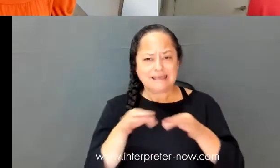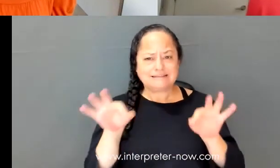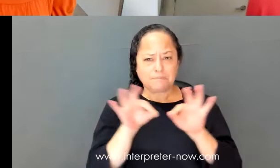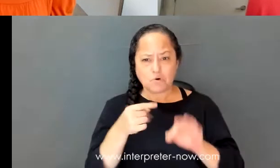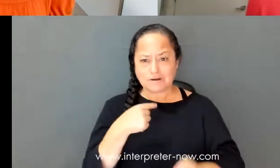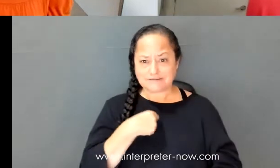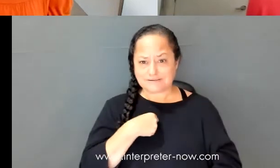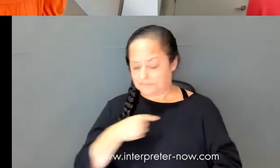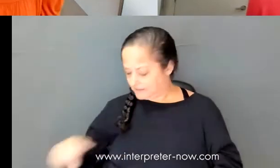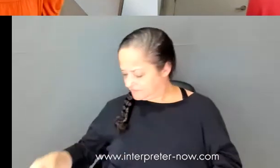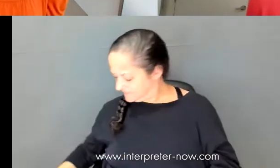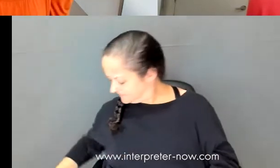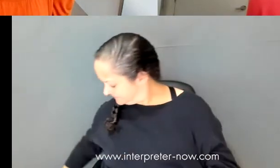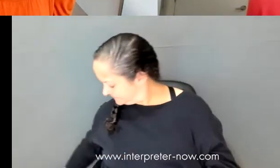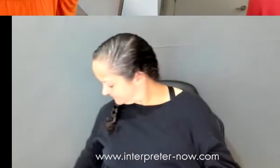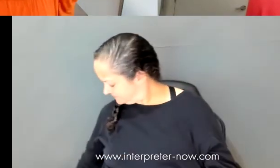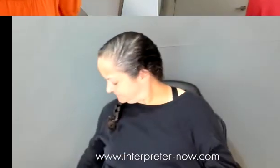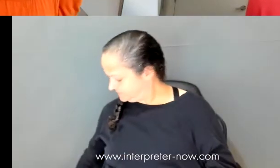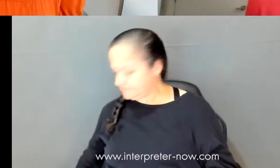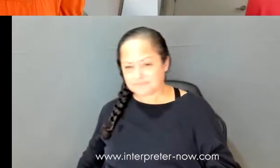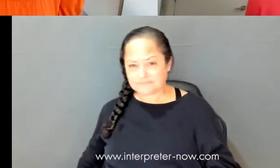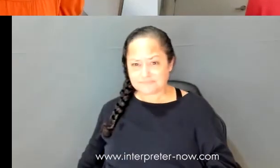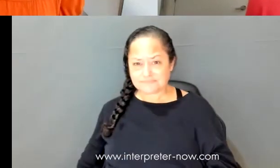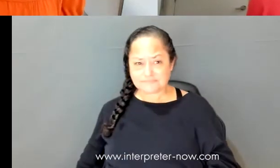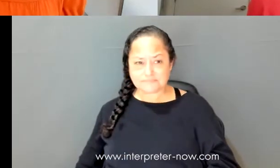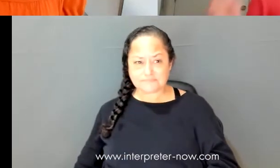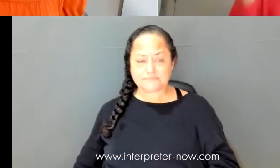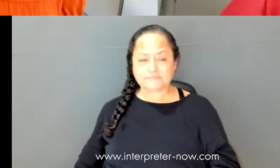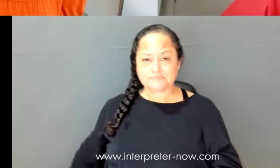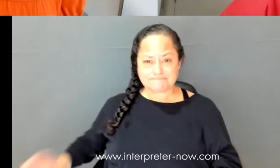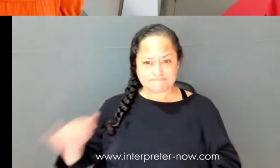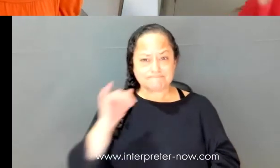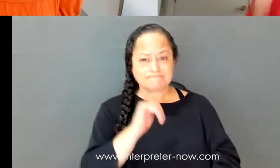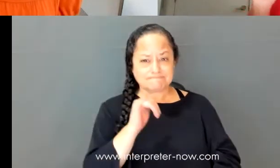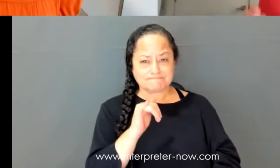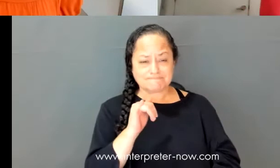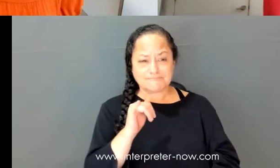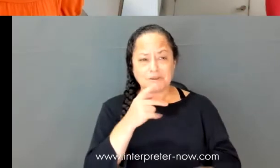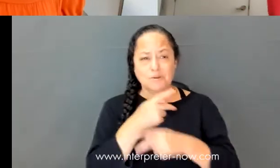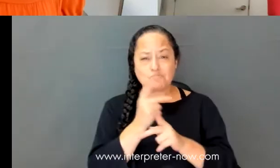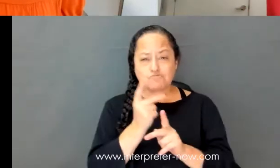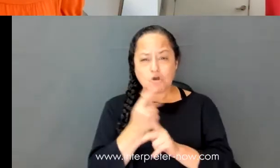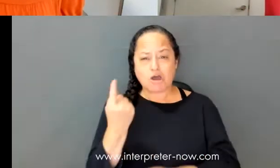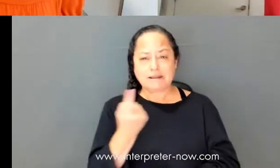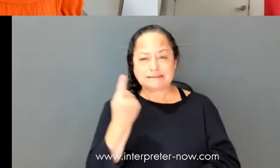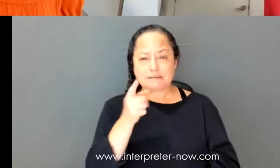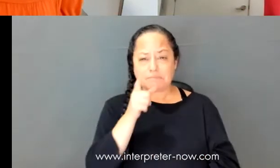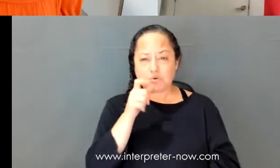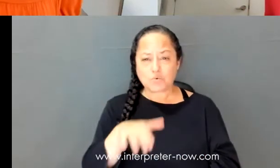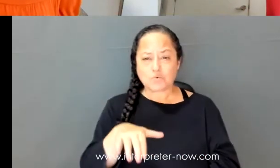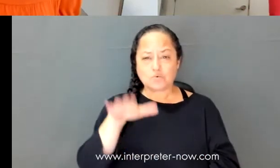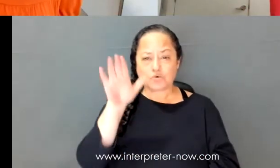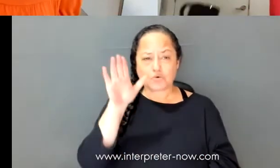Yeah, it is a product of somebody who grew up in very diverse neighborhoods